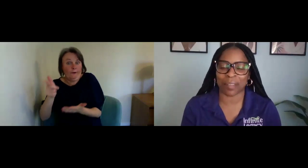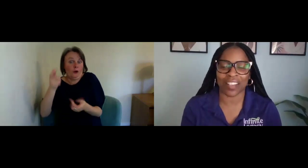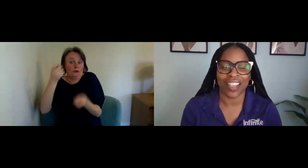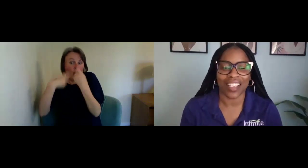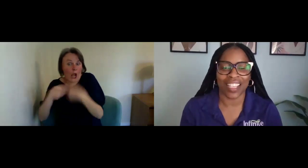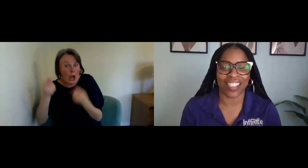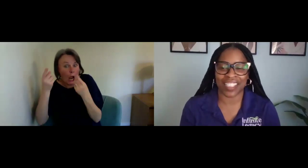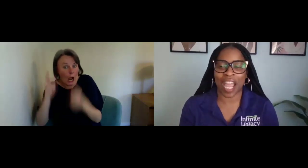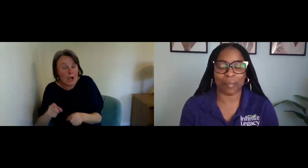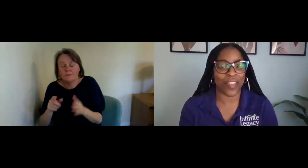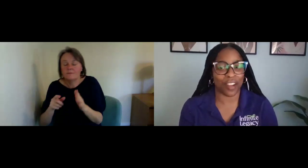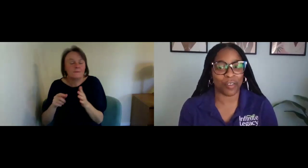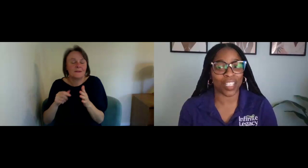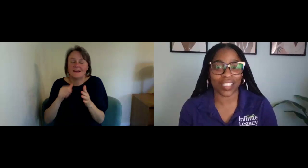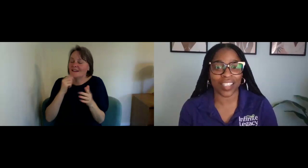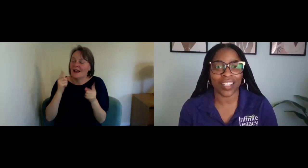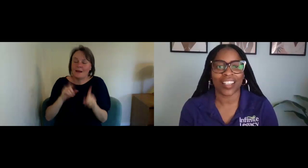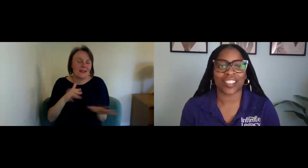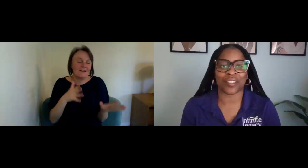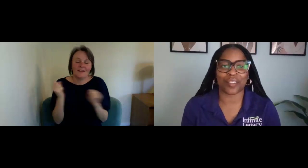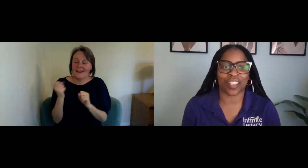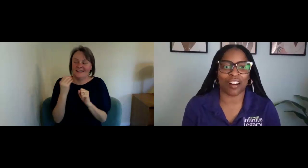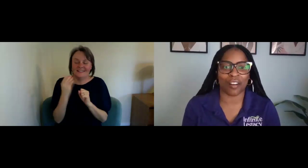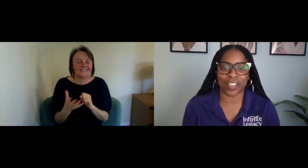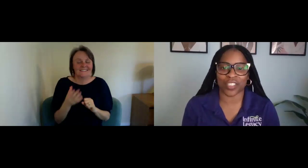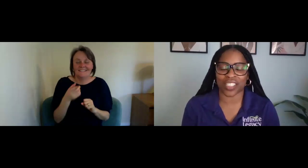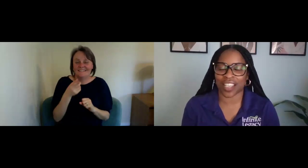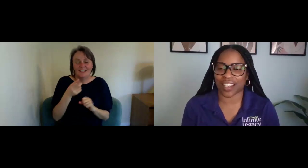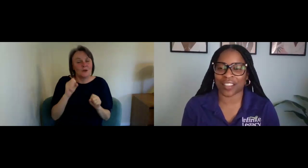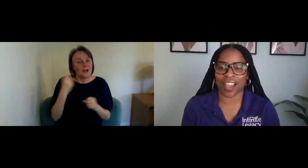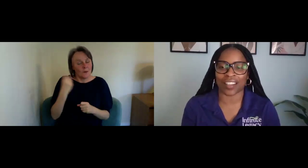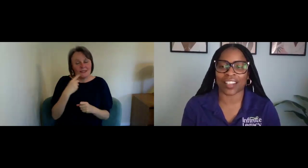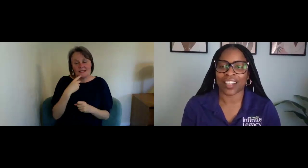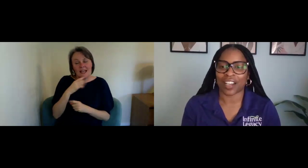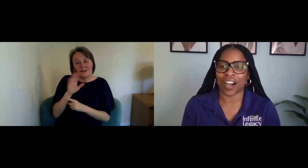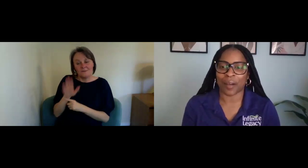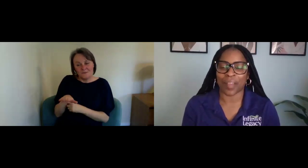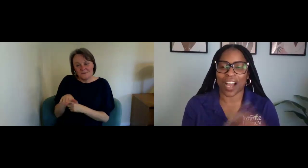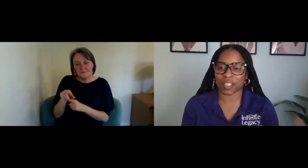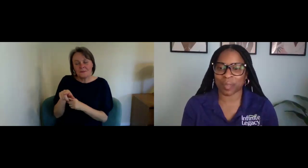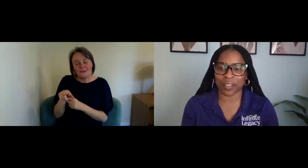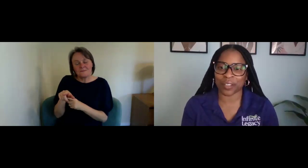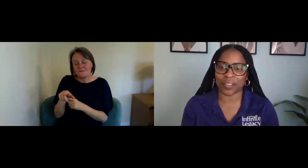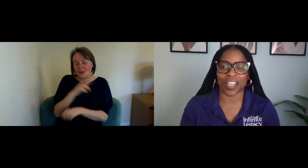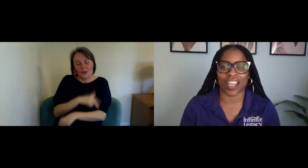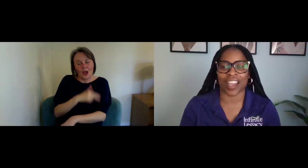happened. It doesn't happen that quickly. So you can always just say that the hospital